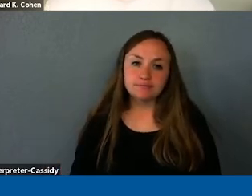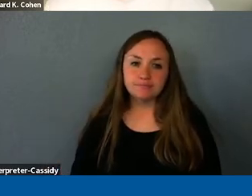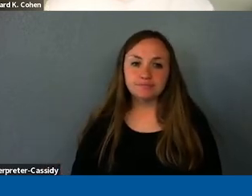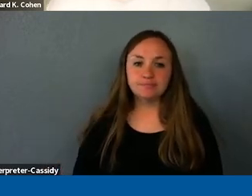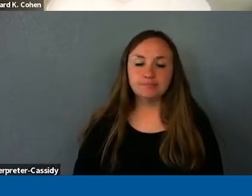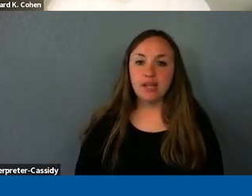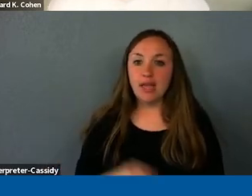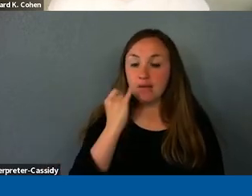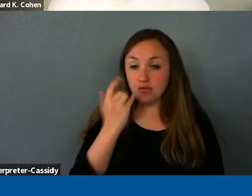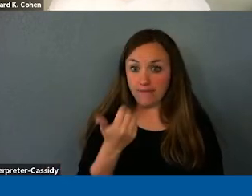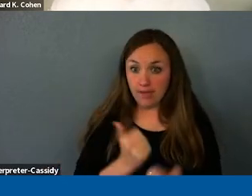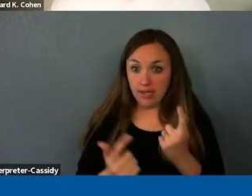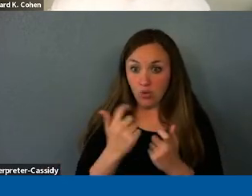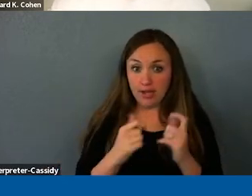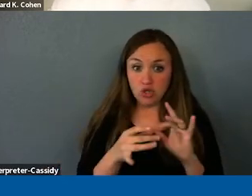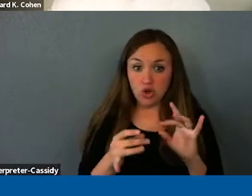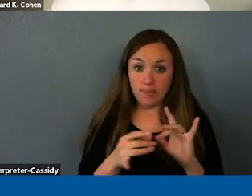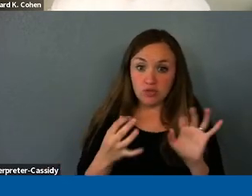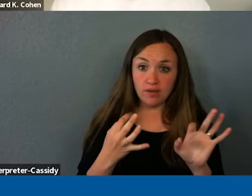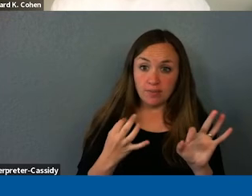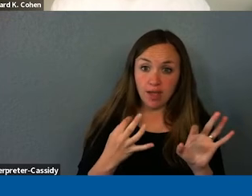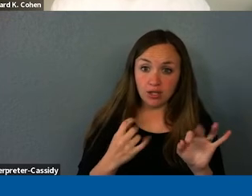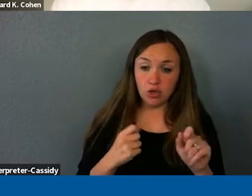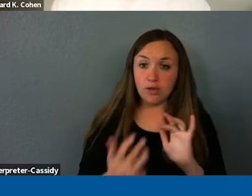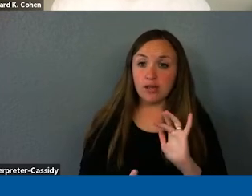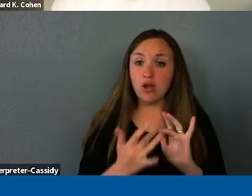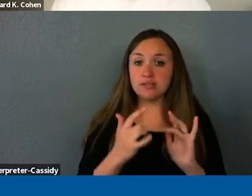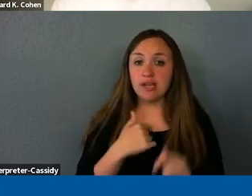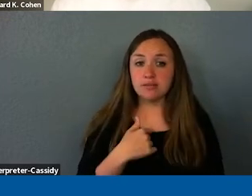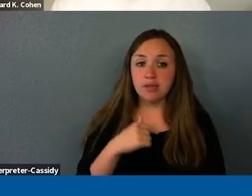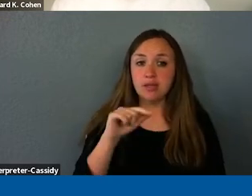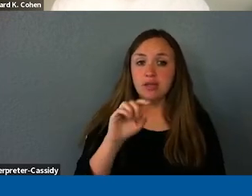And if you have any questions or comments or feedback, you can reach me @gerardkcohen on Twitter.